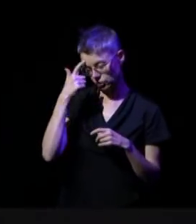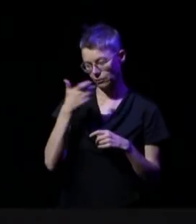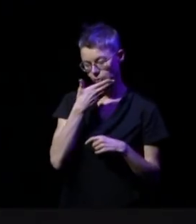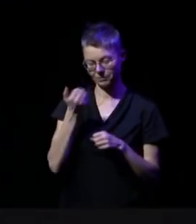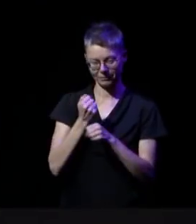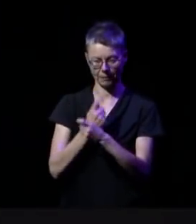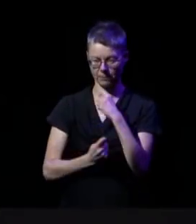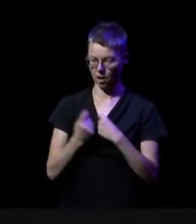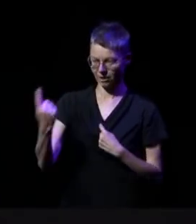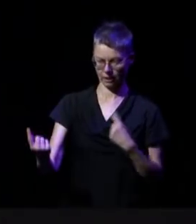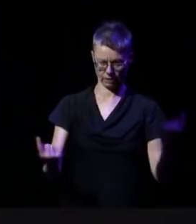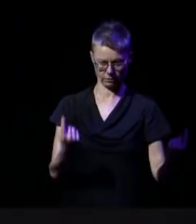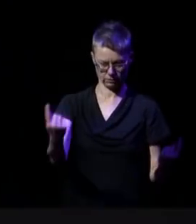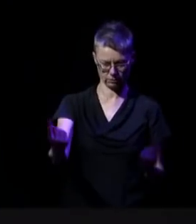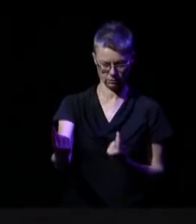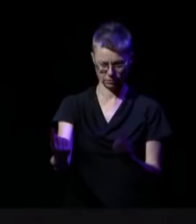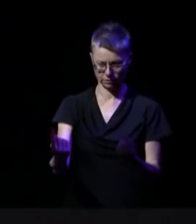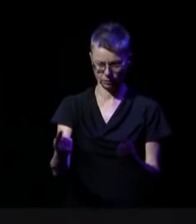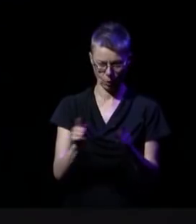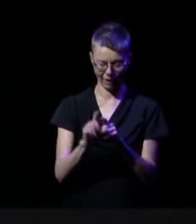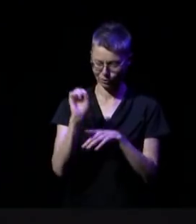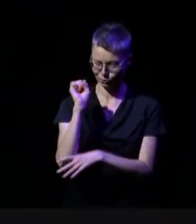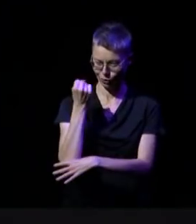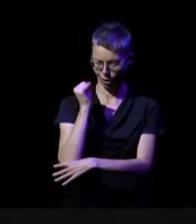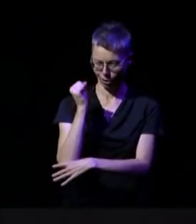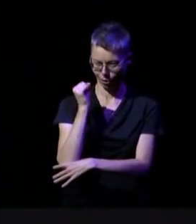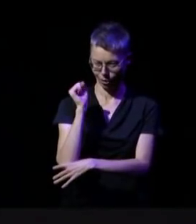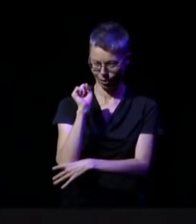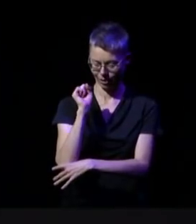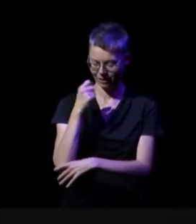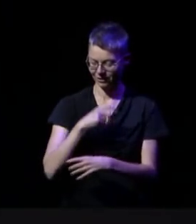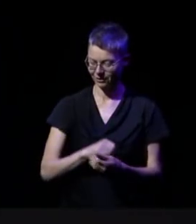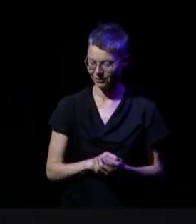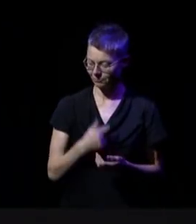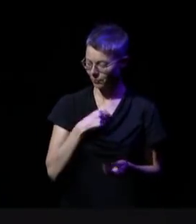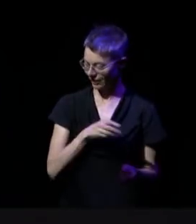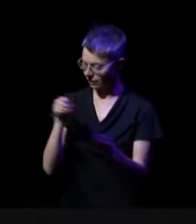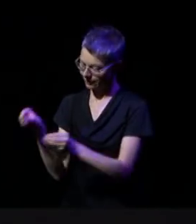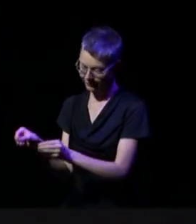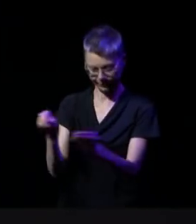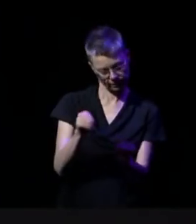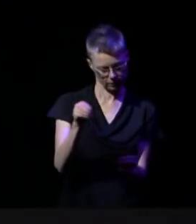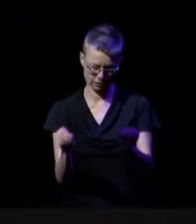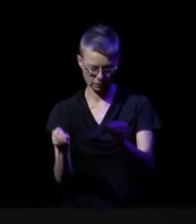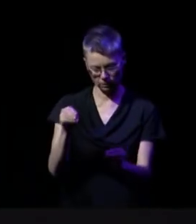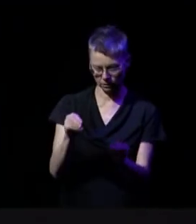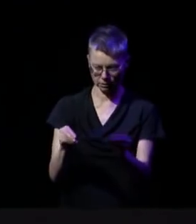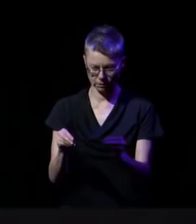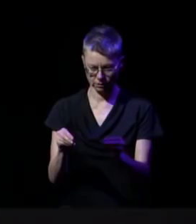turning us into sort of doll-like beings to be apprehended and manipulated at will, you know, from the outside.